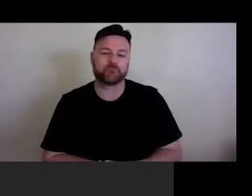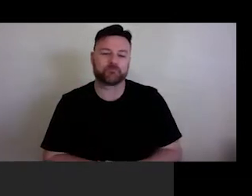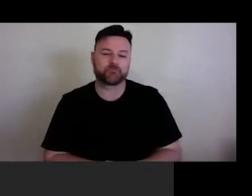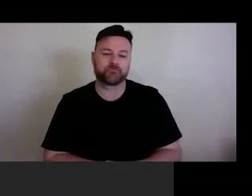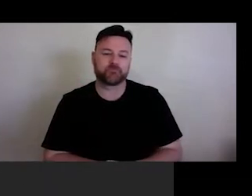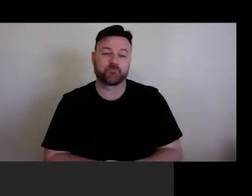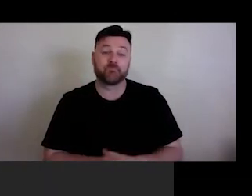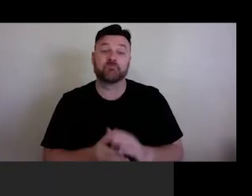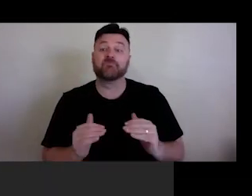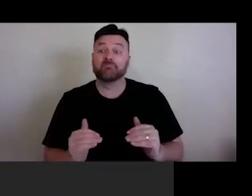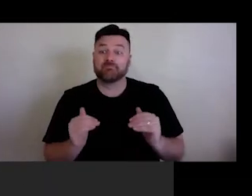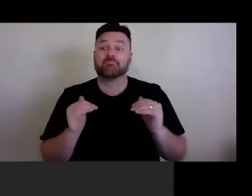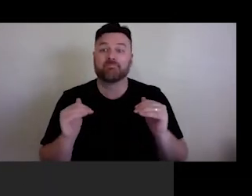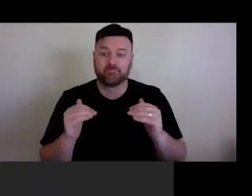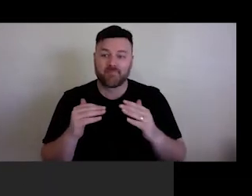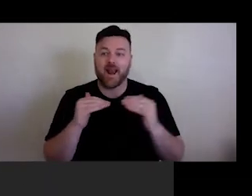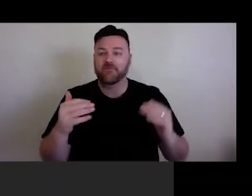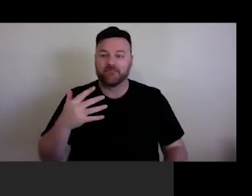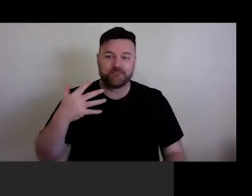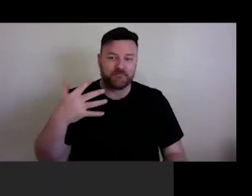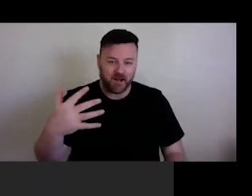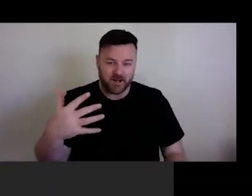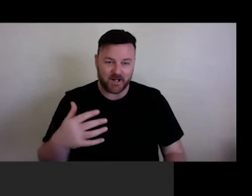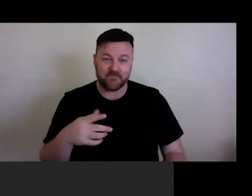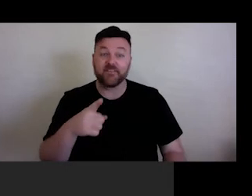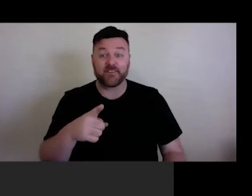that. We got our Level 5 package. Now, this, again, is very similar.